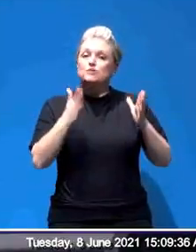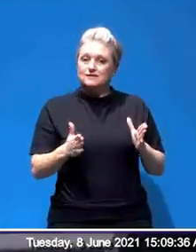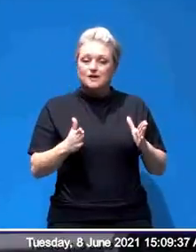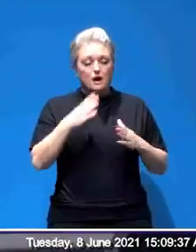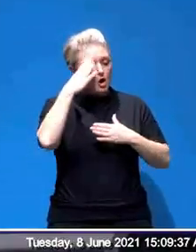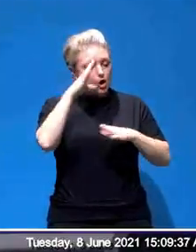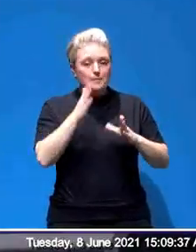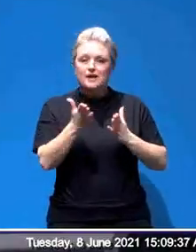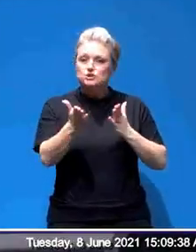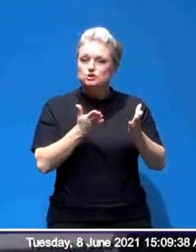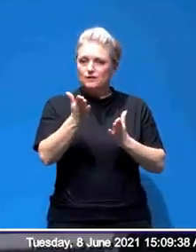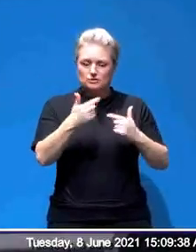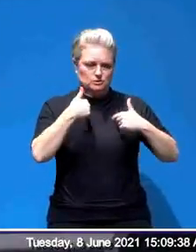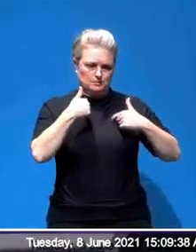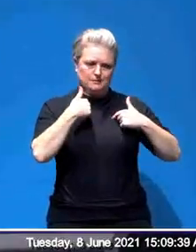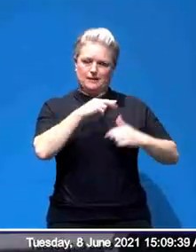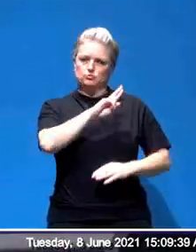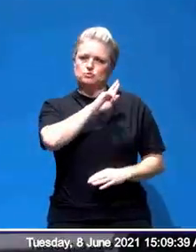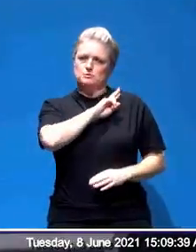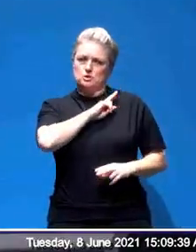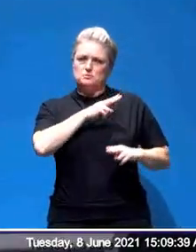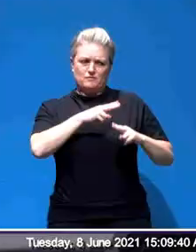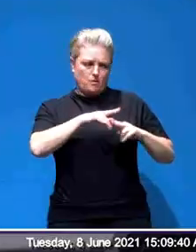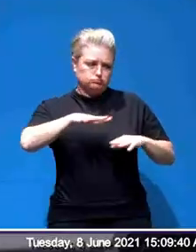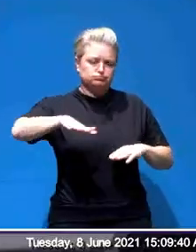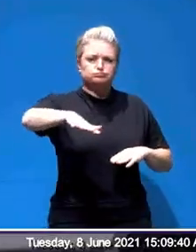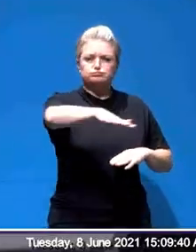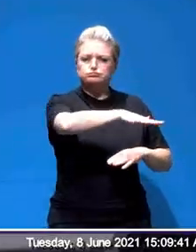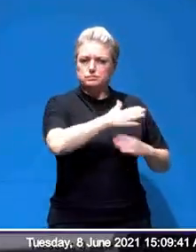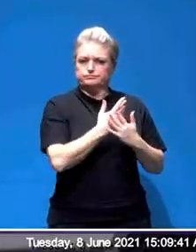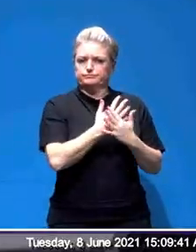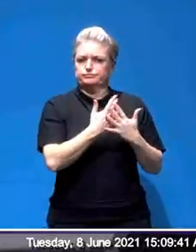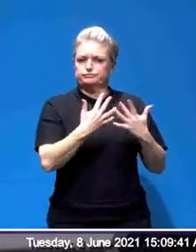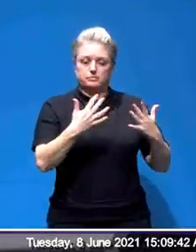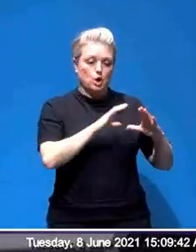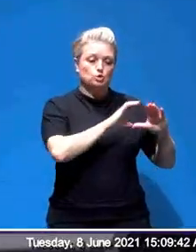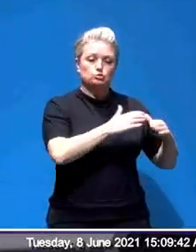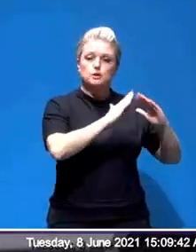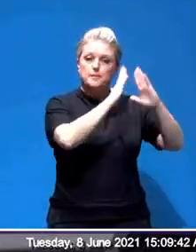responsibility for 211 of our group homes right across the Adelaide region,